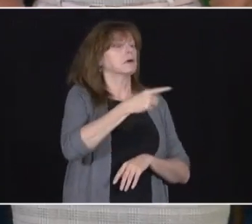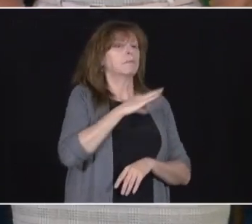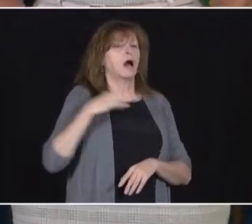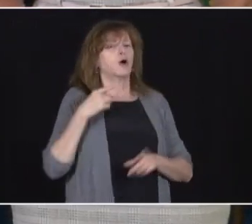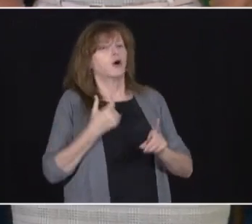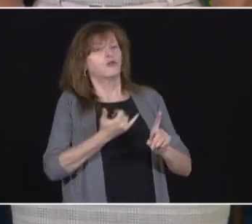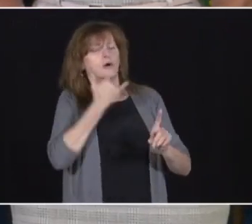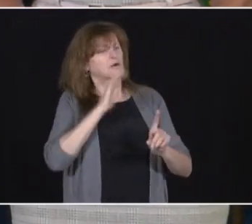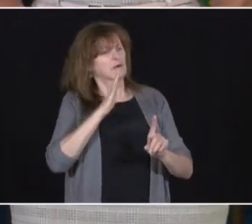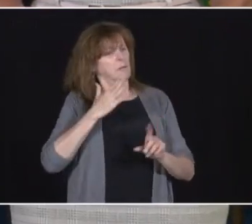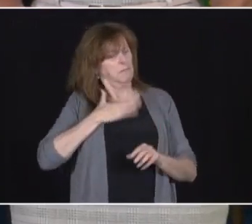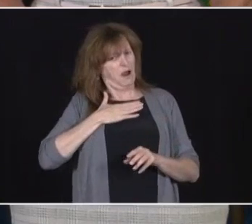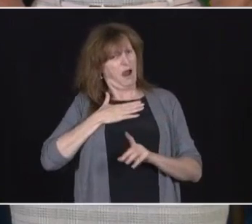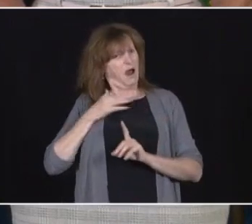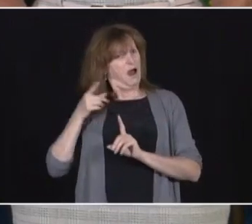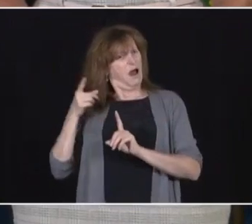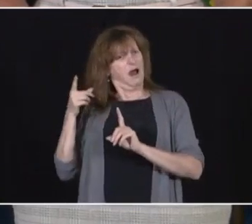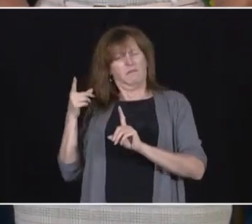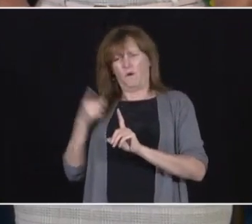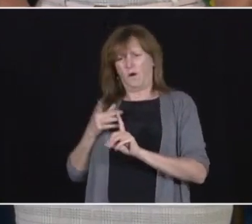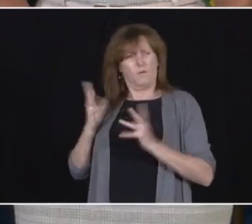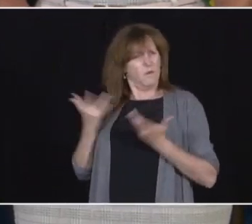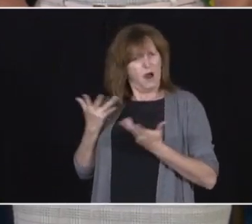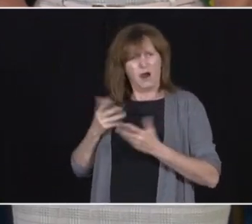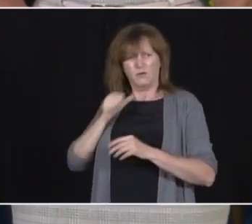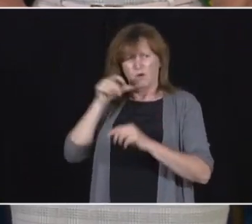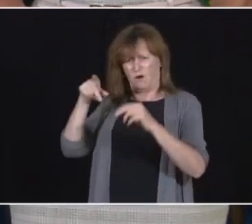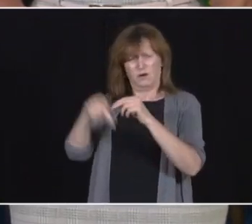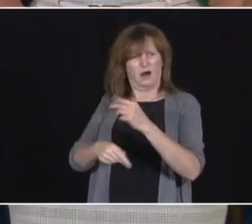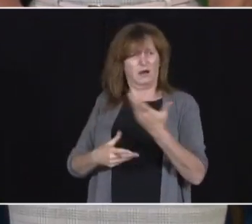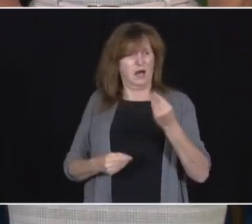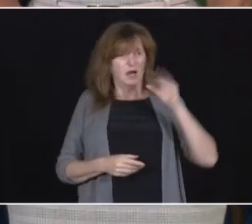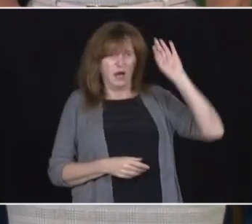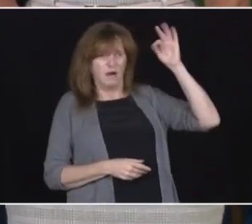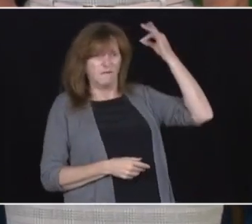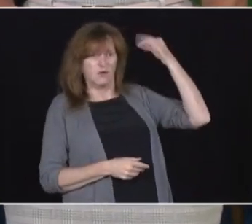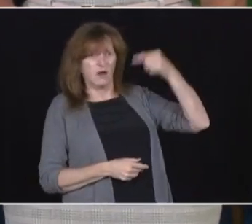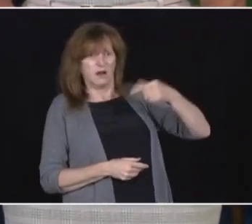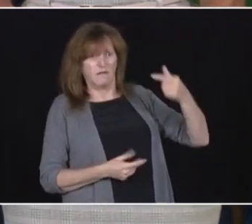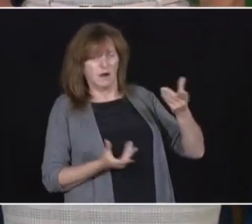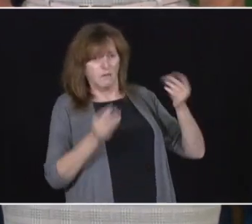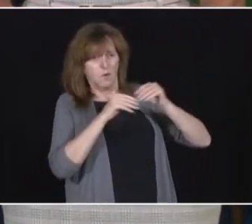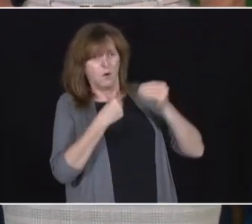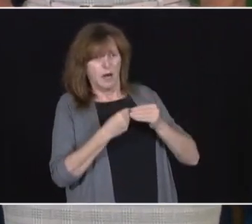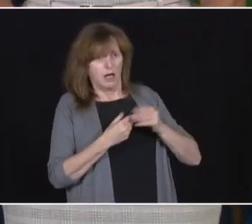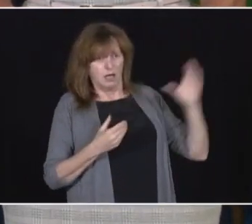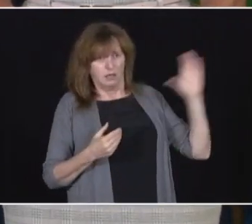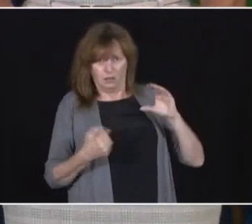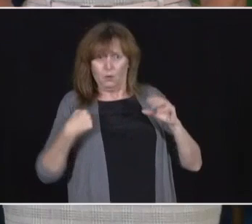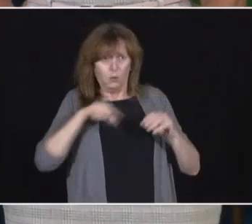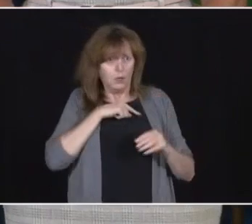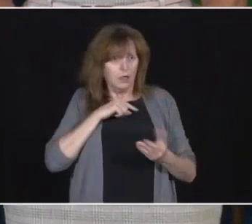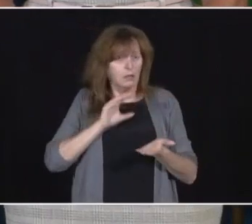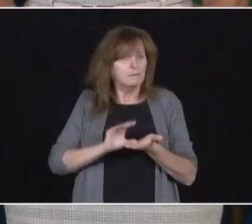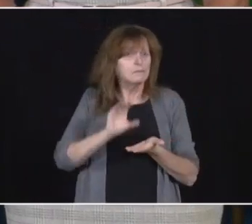again, mental health issues. But, you just don't cut the front line police officers and that's what is going to end up happening.